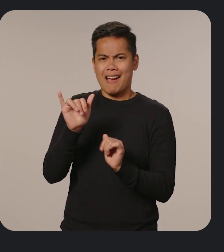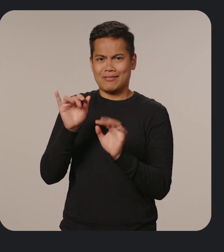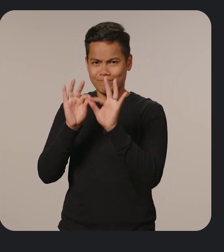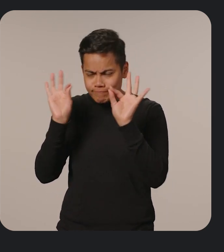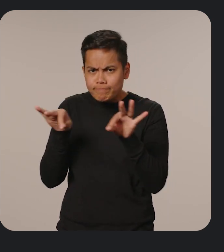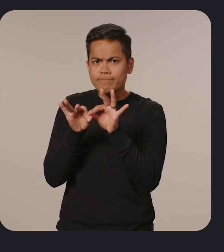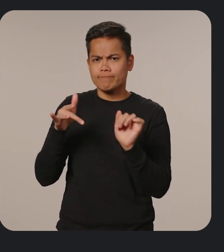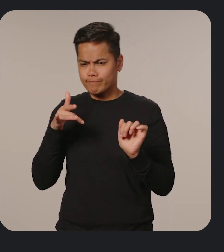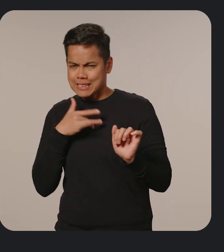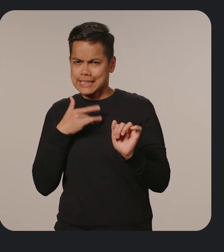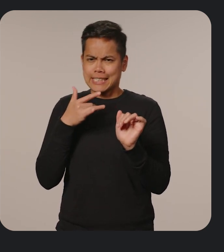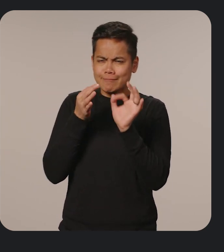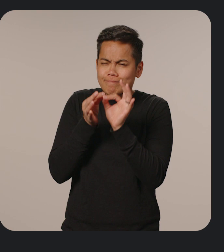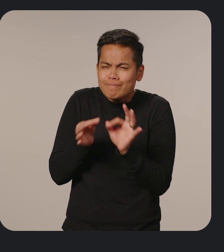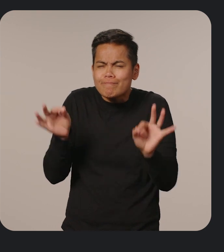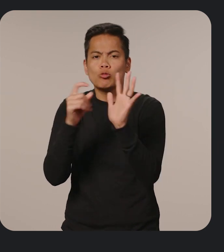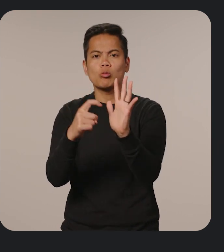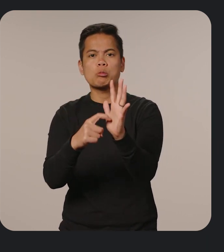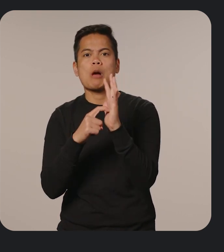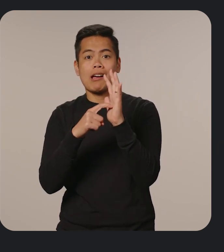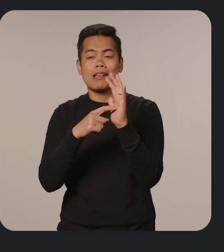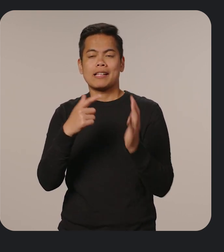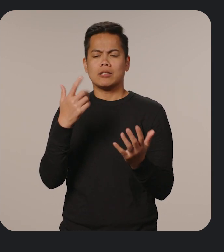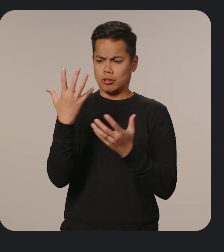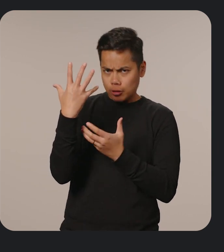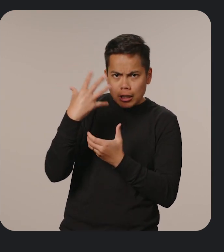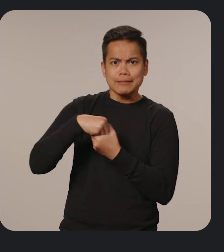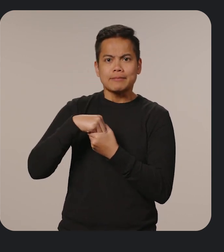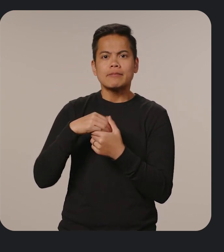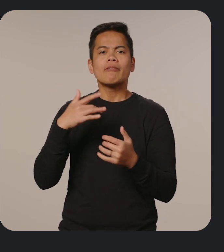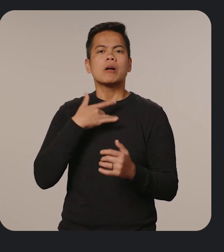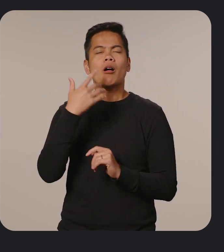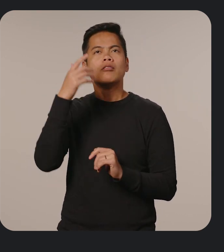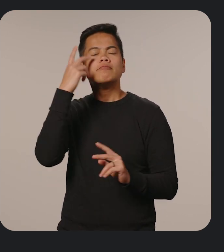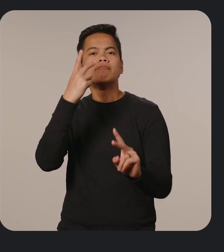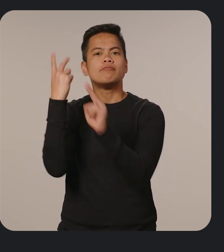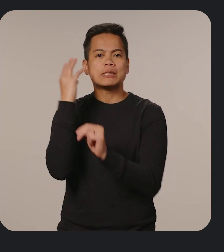We want every user to have a personal experience, one that's tailored just for them.